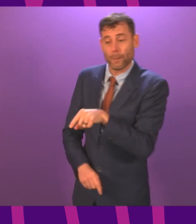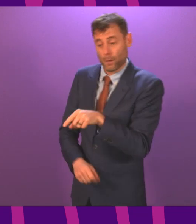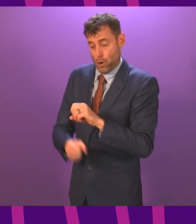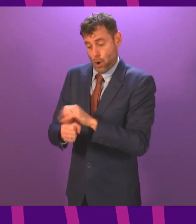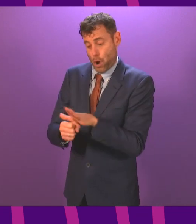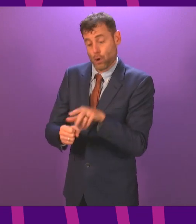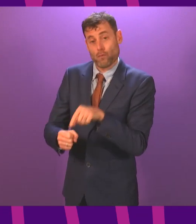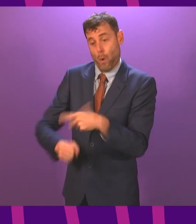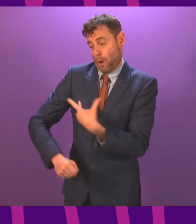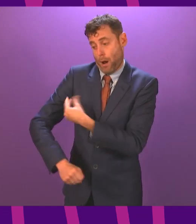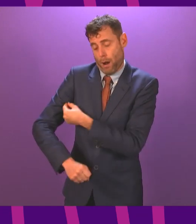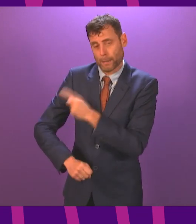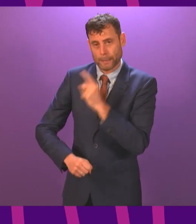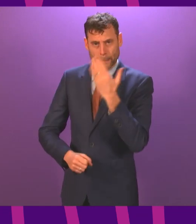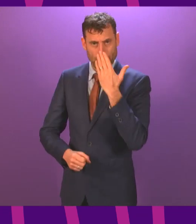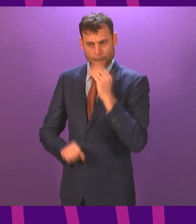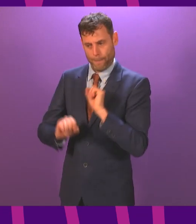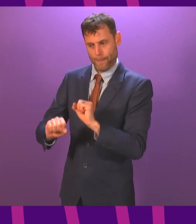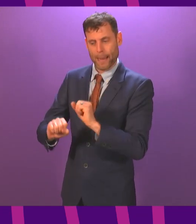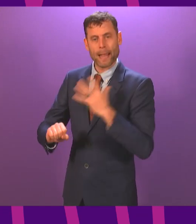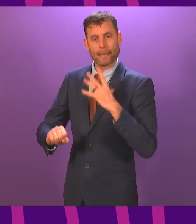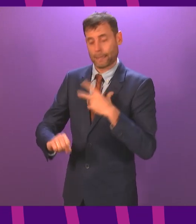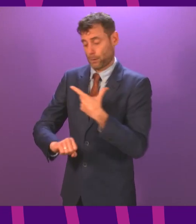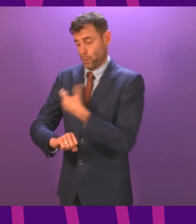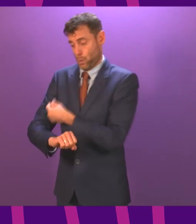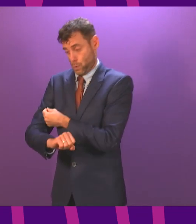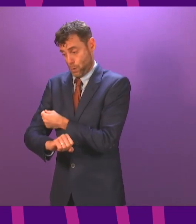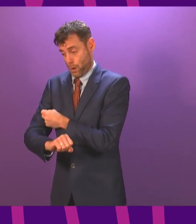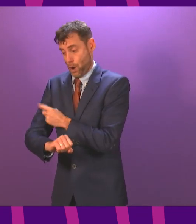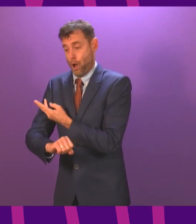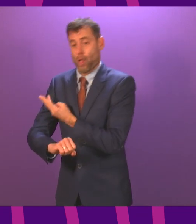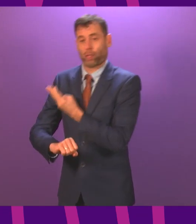to get, people will need two doses three weeks apart, or thereabouts.